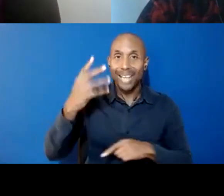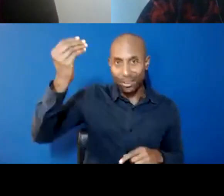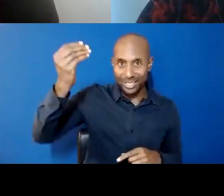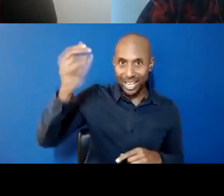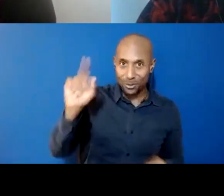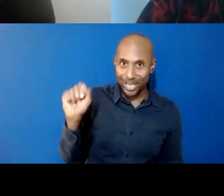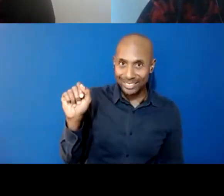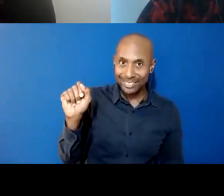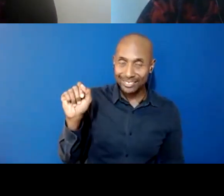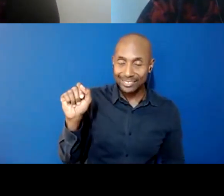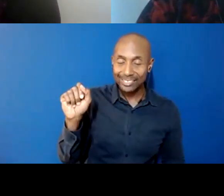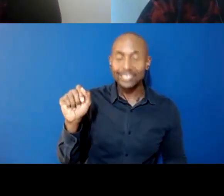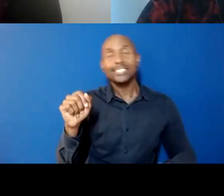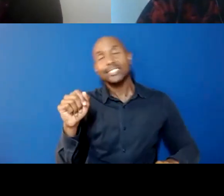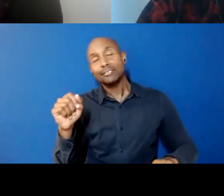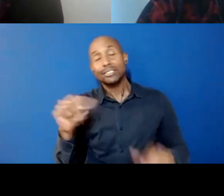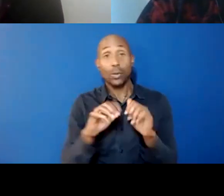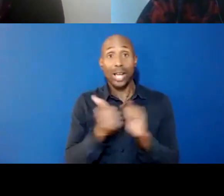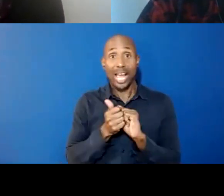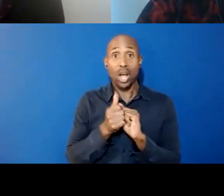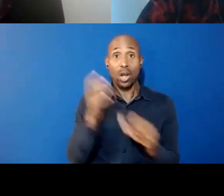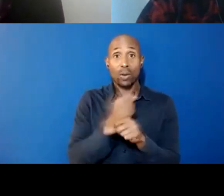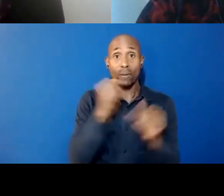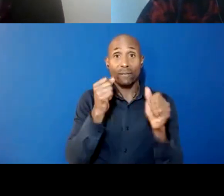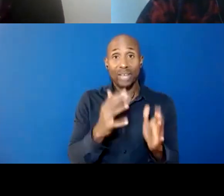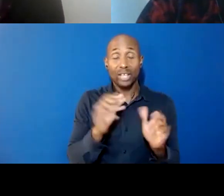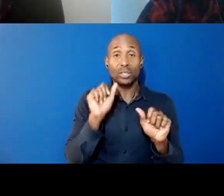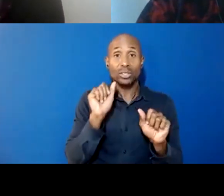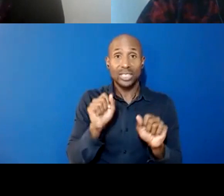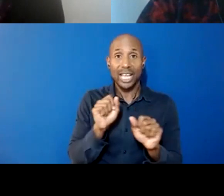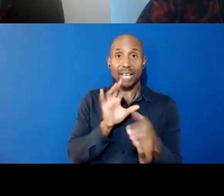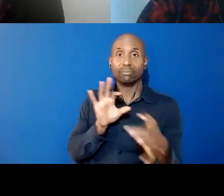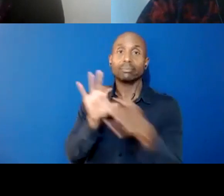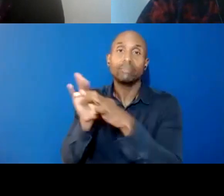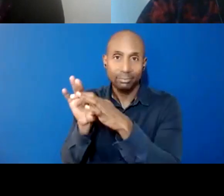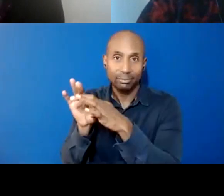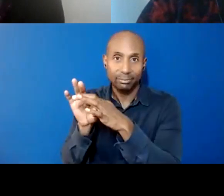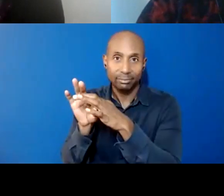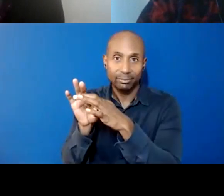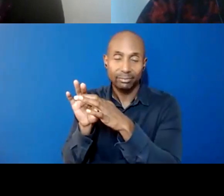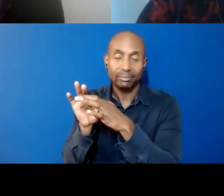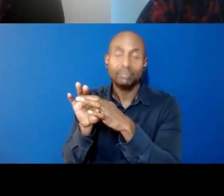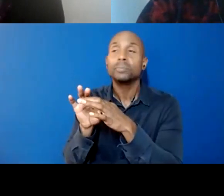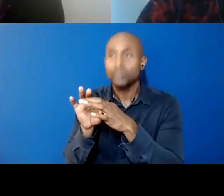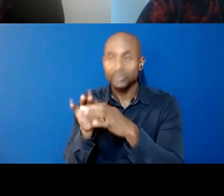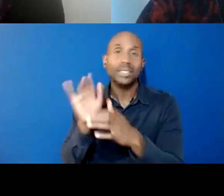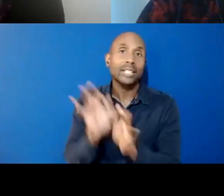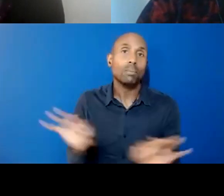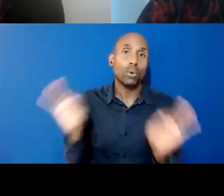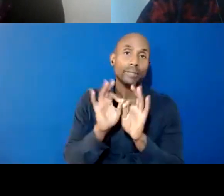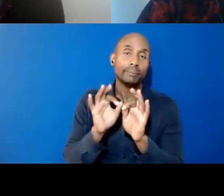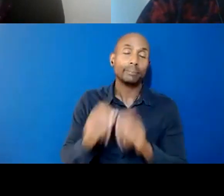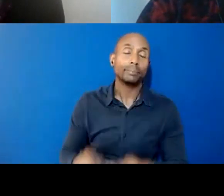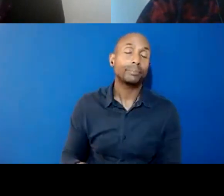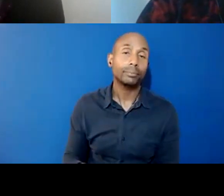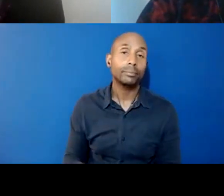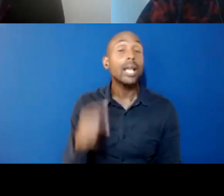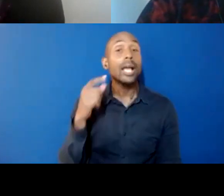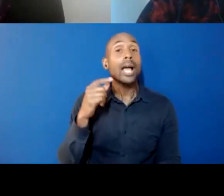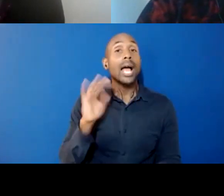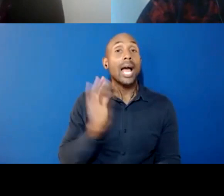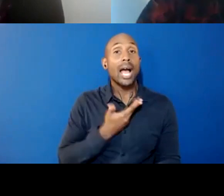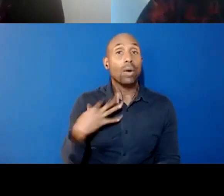How fellows are able to make those contacts in order to apply, you have to come up with